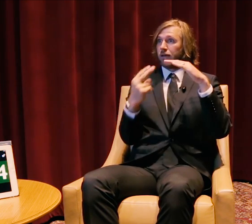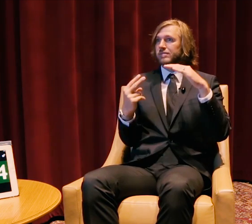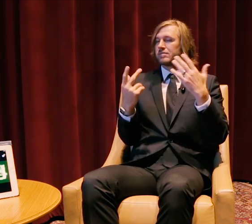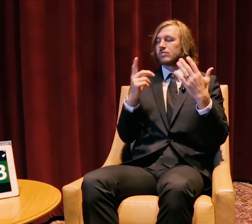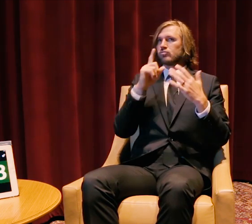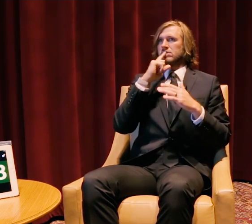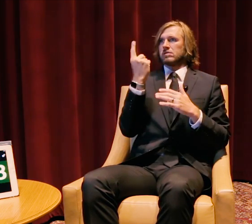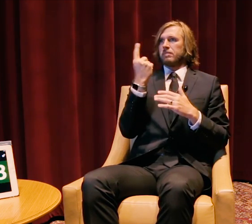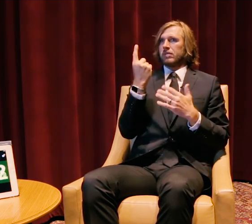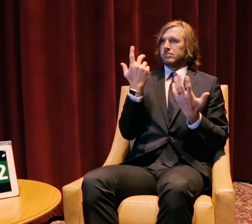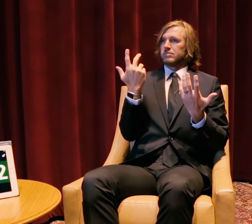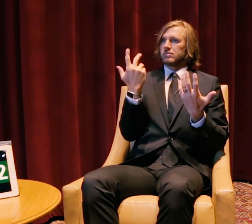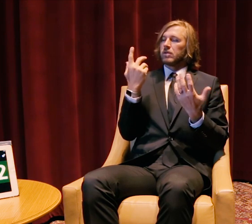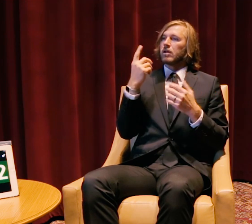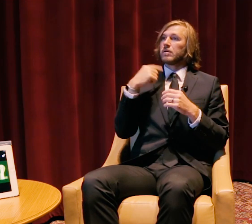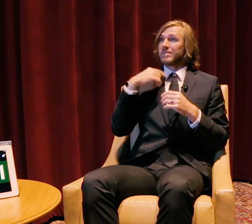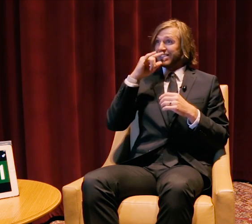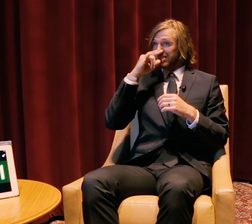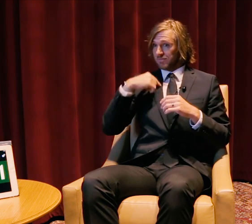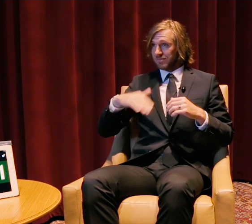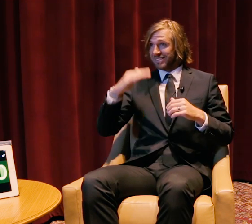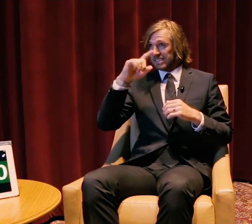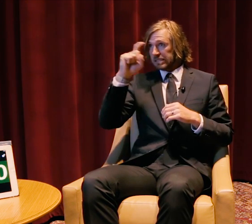has been something that, for a kid from Texas,